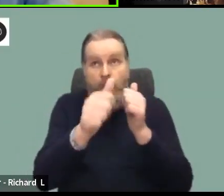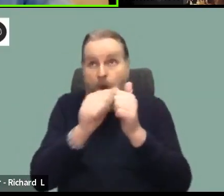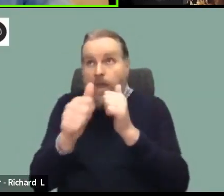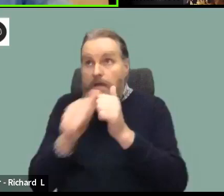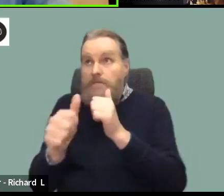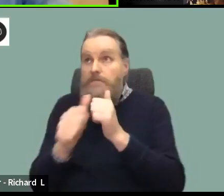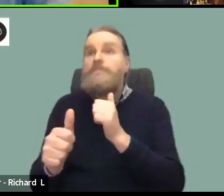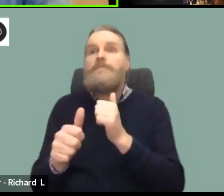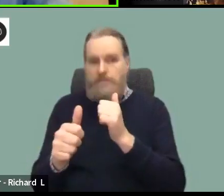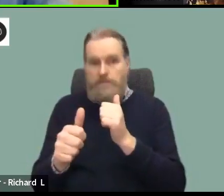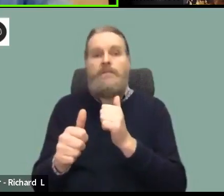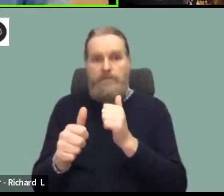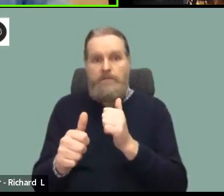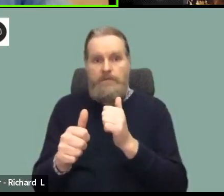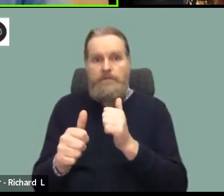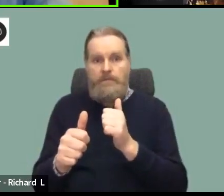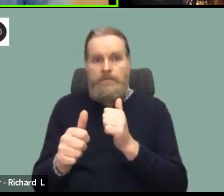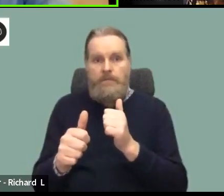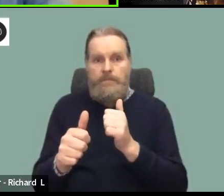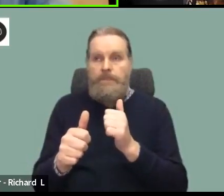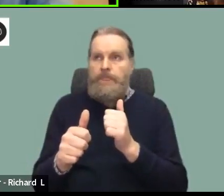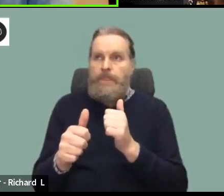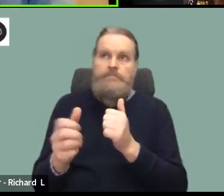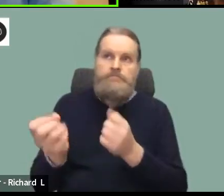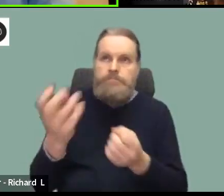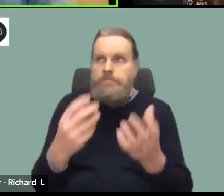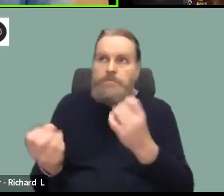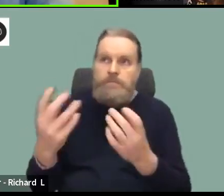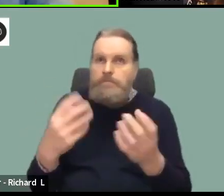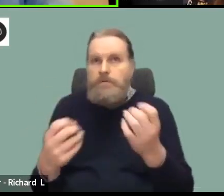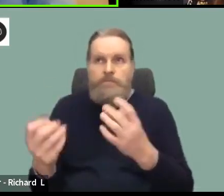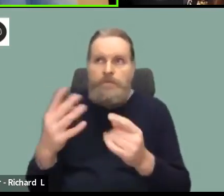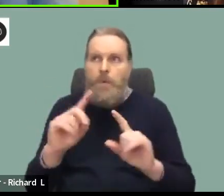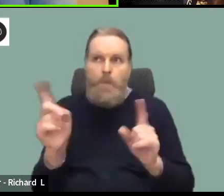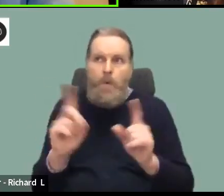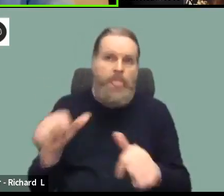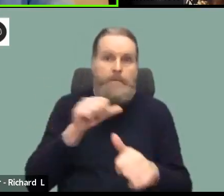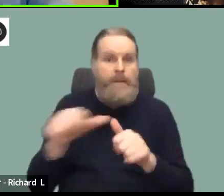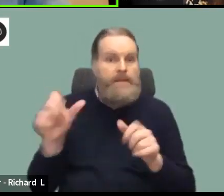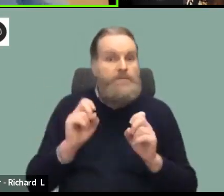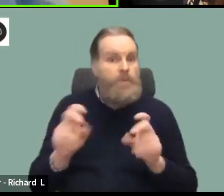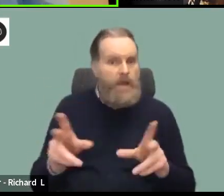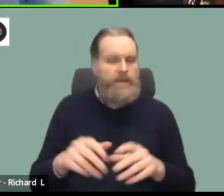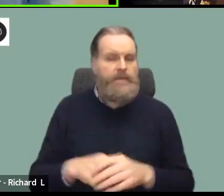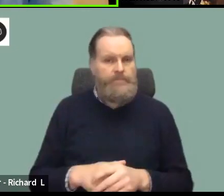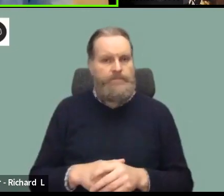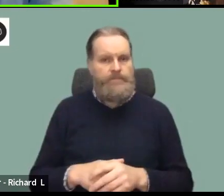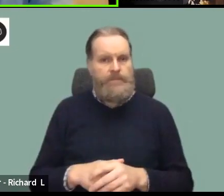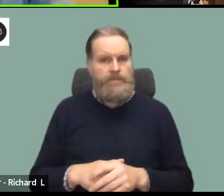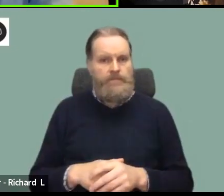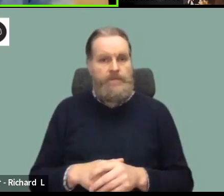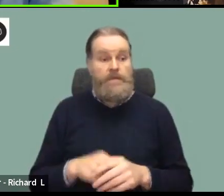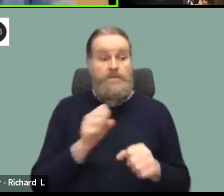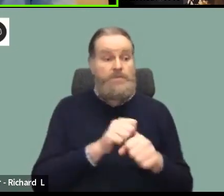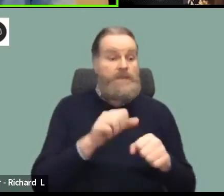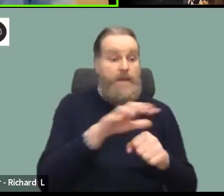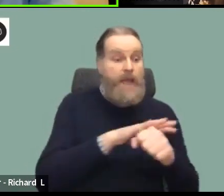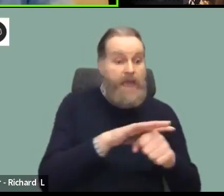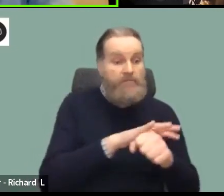submit. plans to us at this plans to us at the center, about what action would have the most effect. But in addition to that sustain